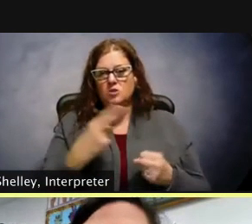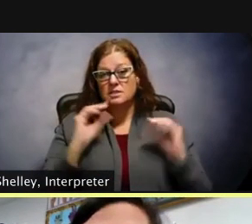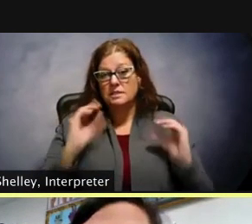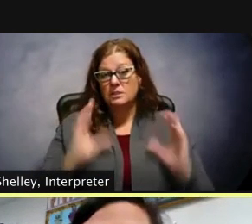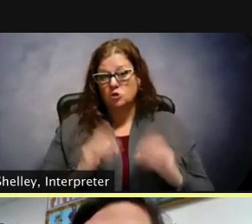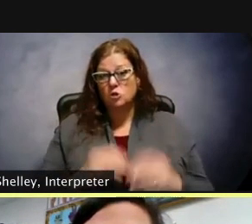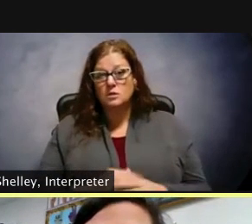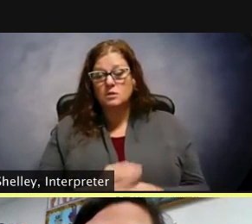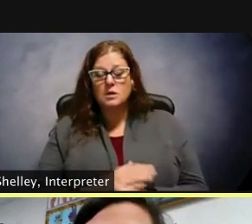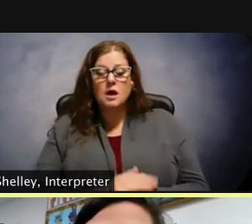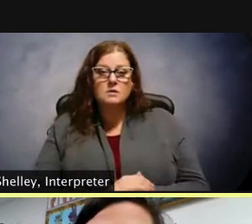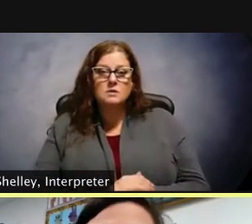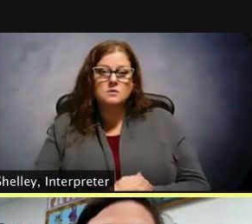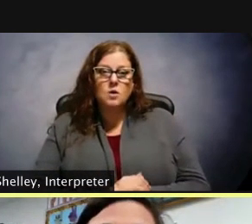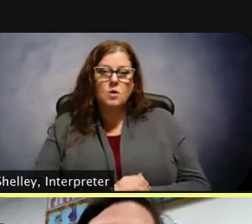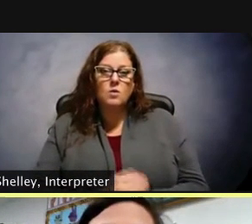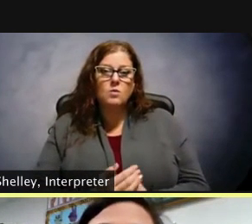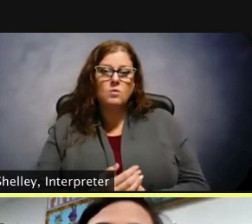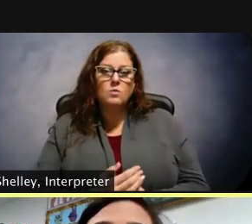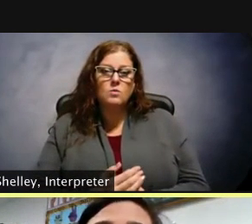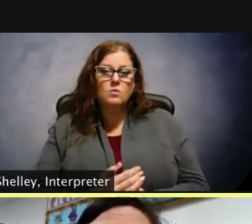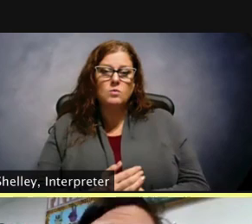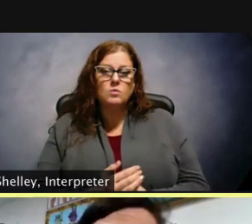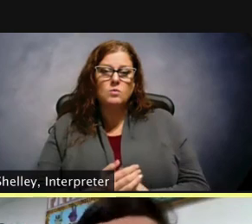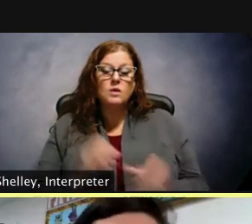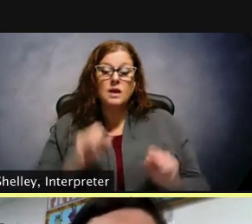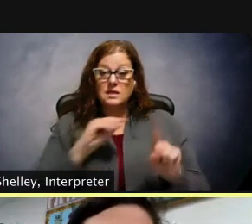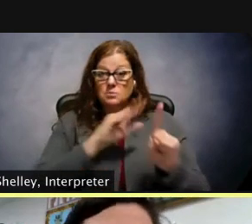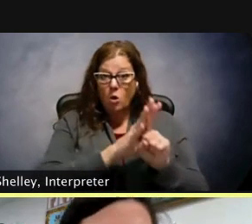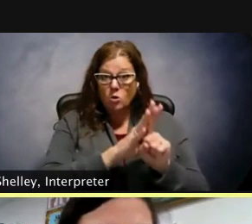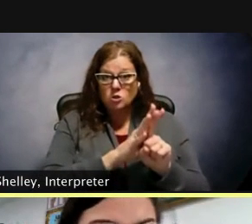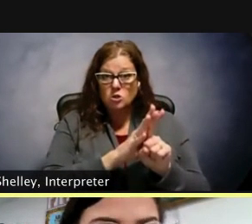So they were able to have exposure in this strategy. I say “they” because there were